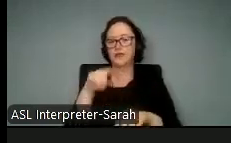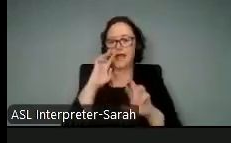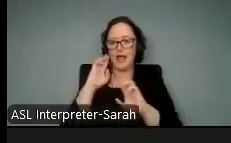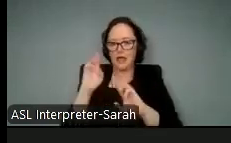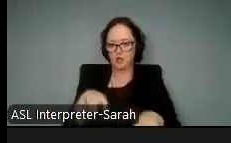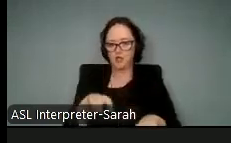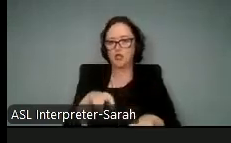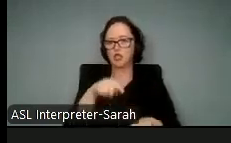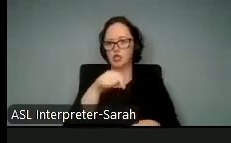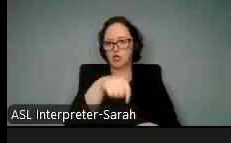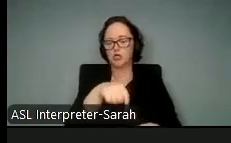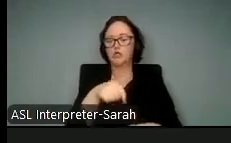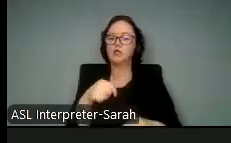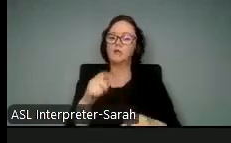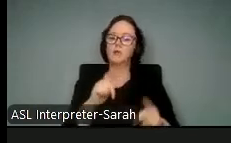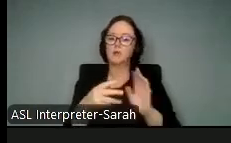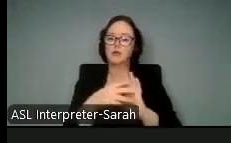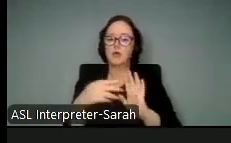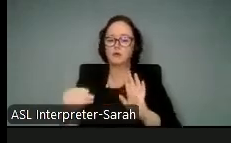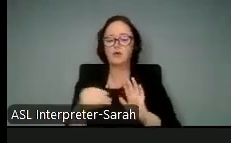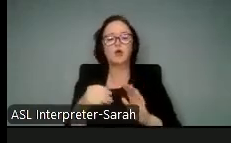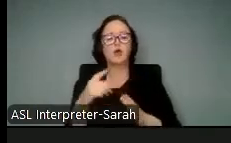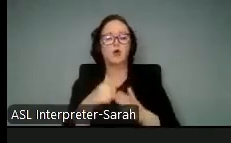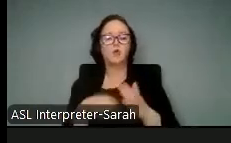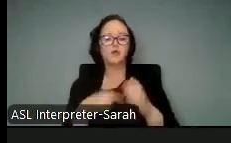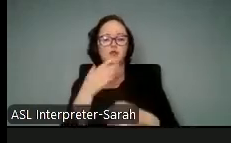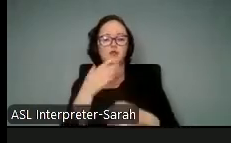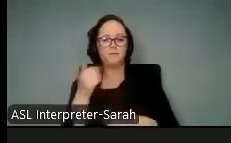"What would the best plugin or piece of software be to experience a screen reader?"